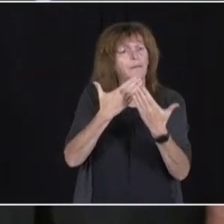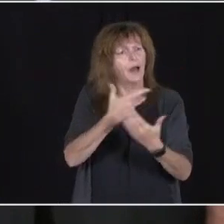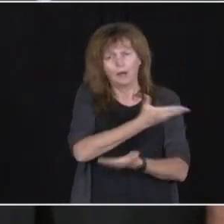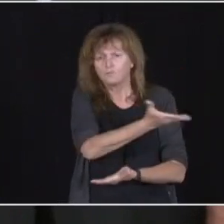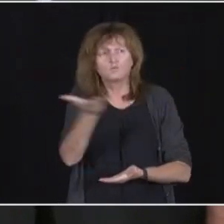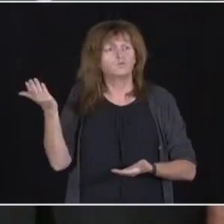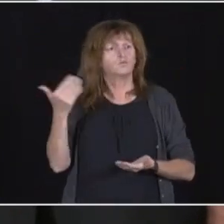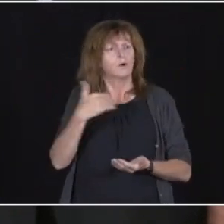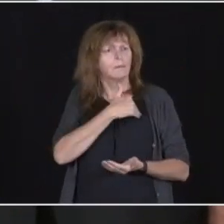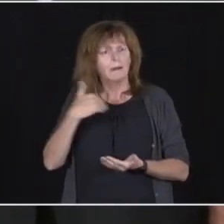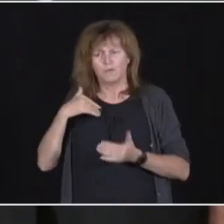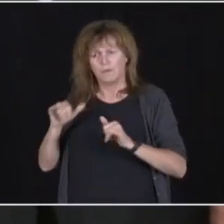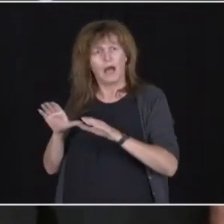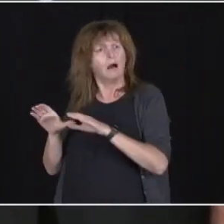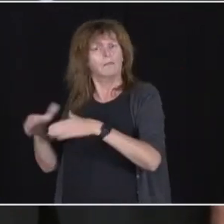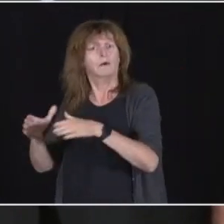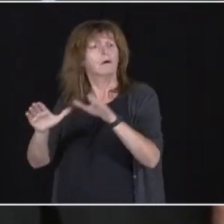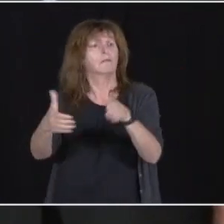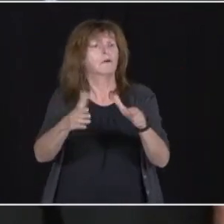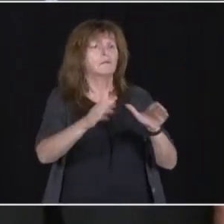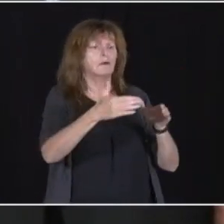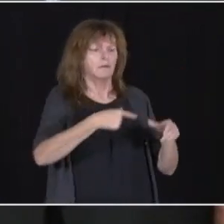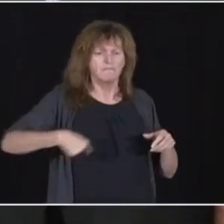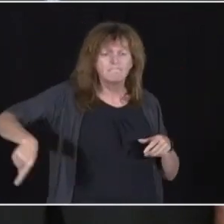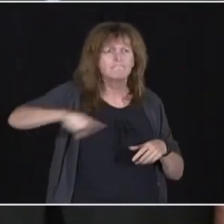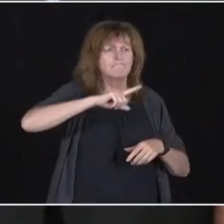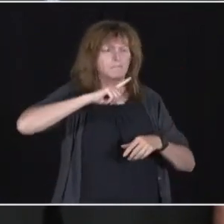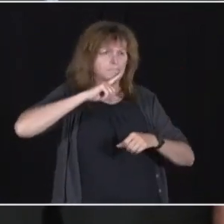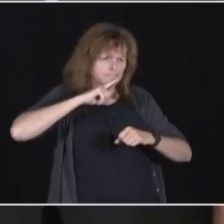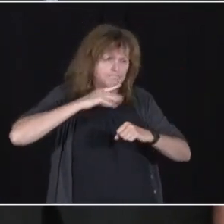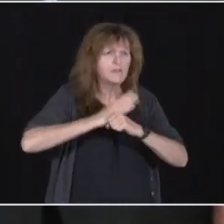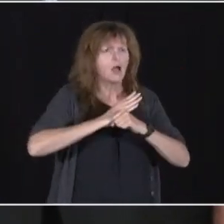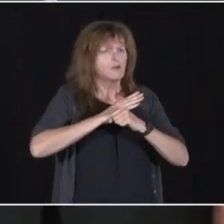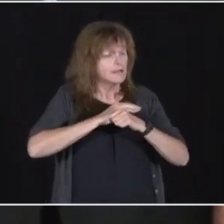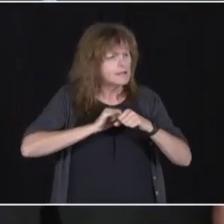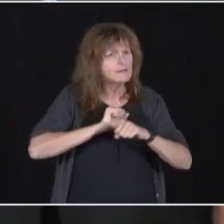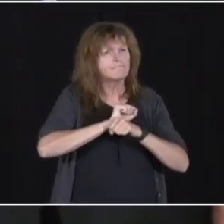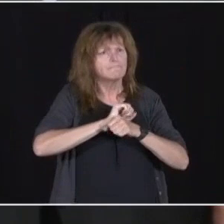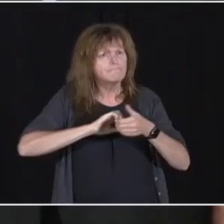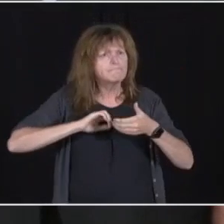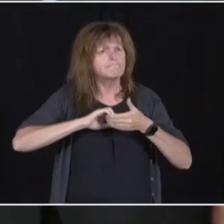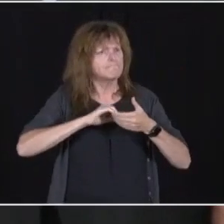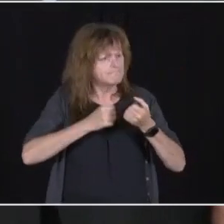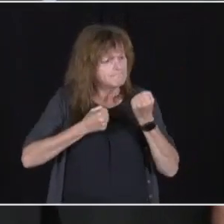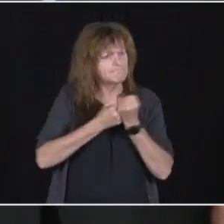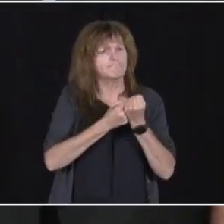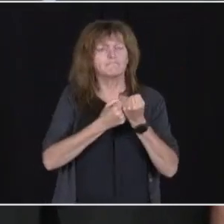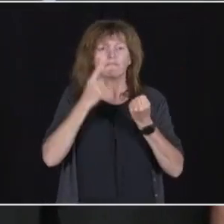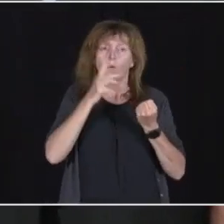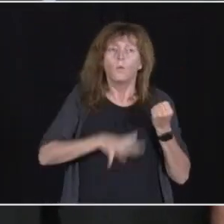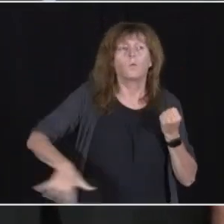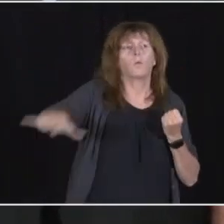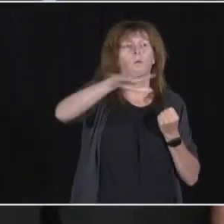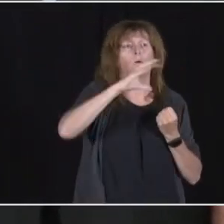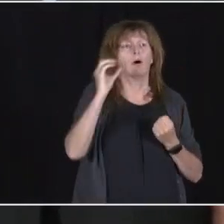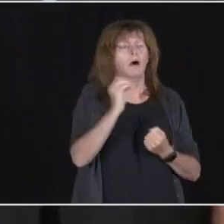While the house is now interned until September, I would like to take this opportunity to thank all of the members from all of the